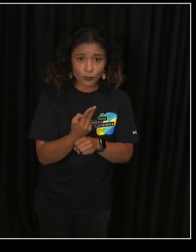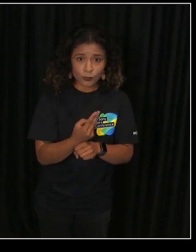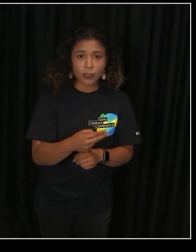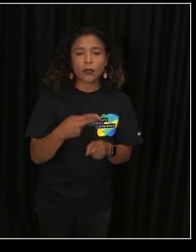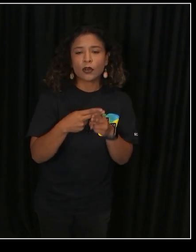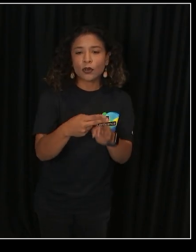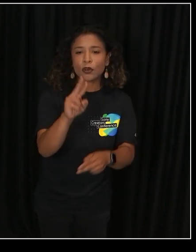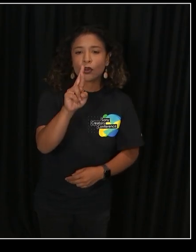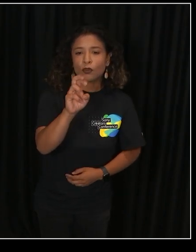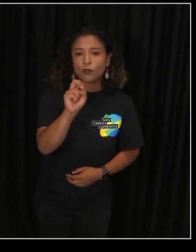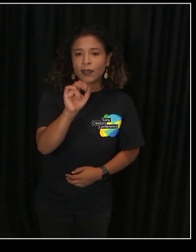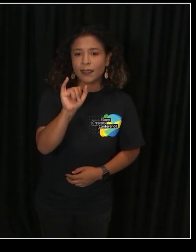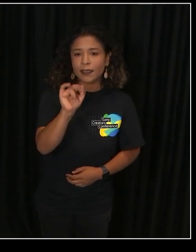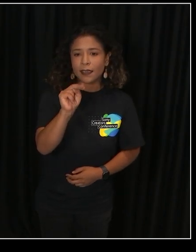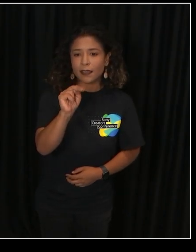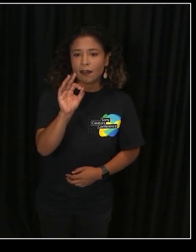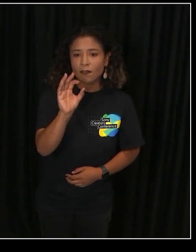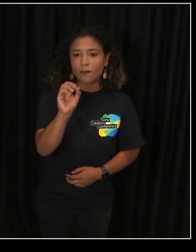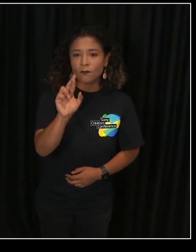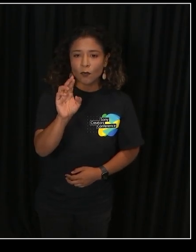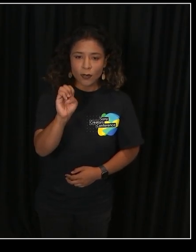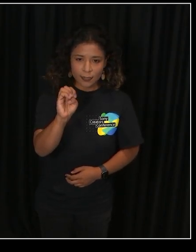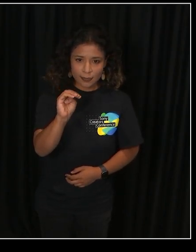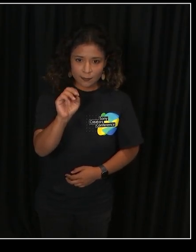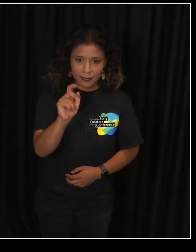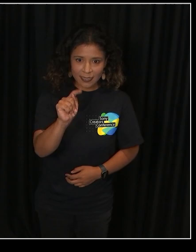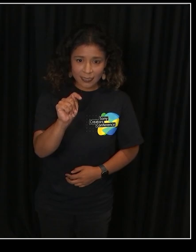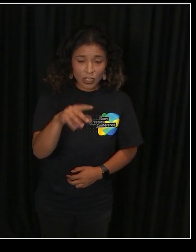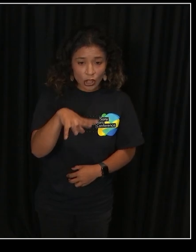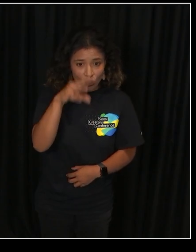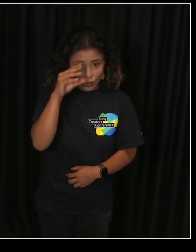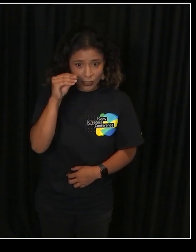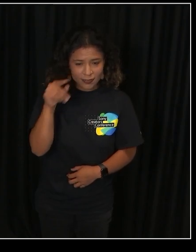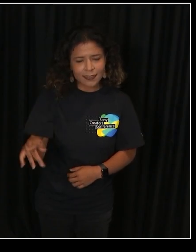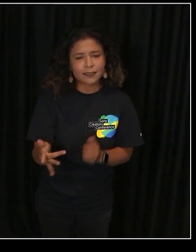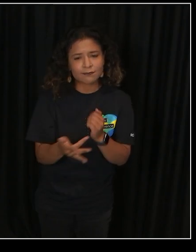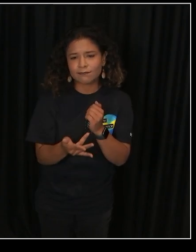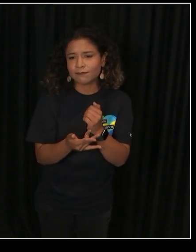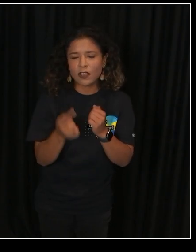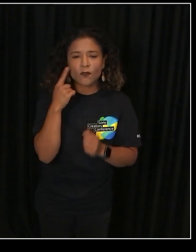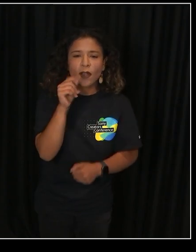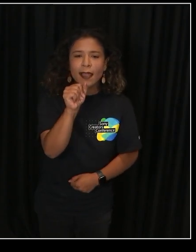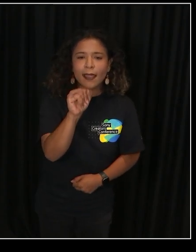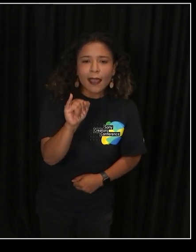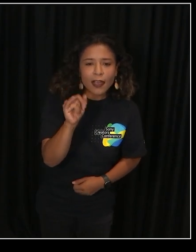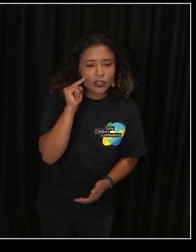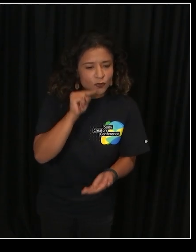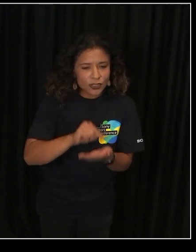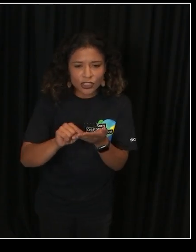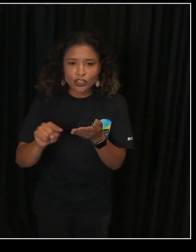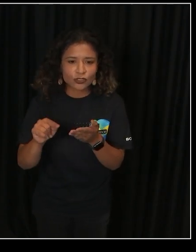and it's a well-known tool within the AI research community. The idea is there's an agent embedded in the world.